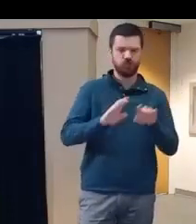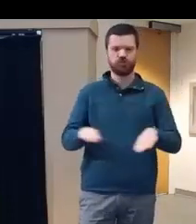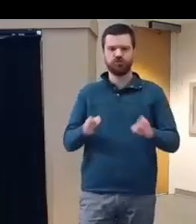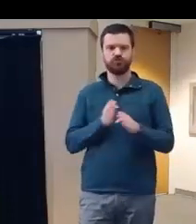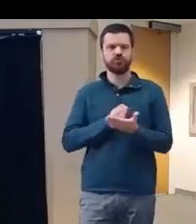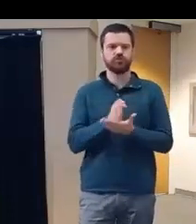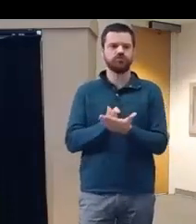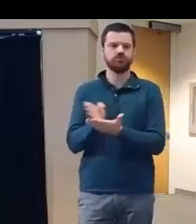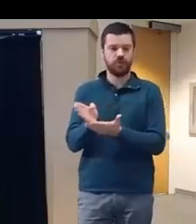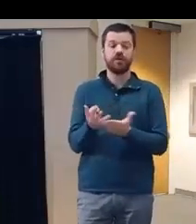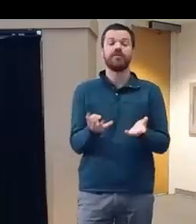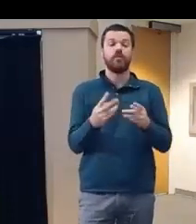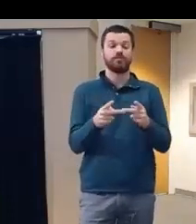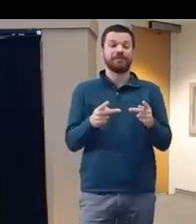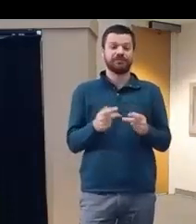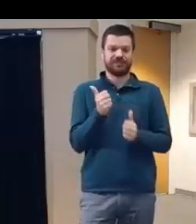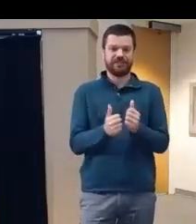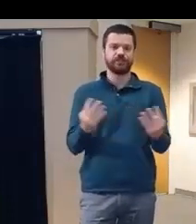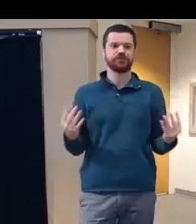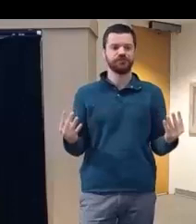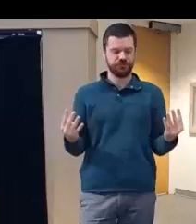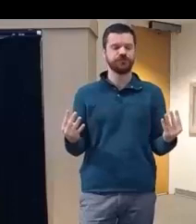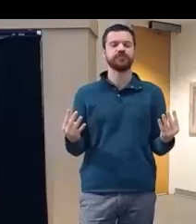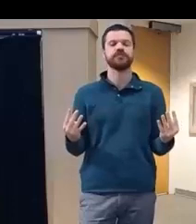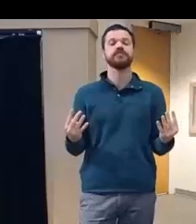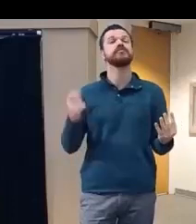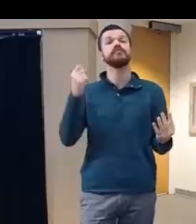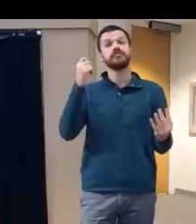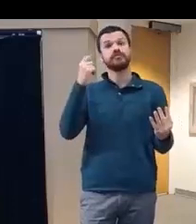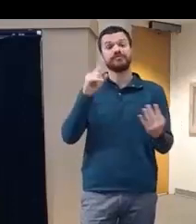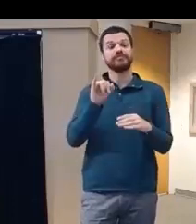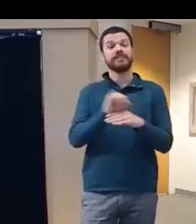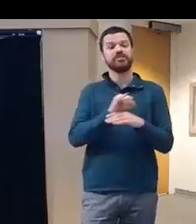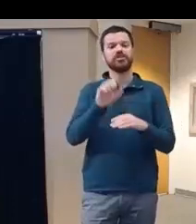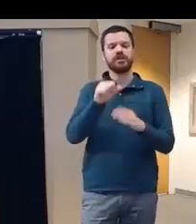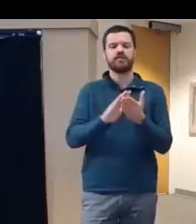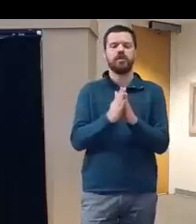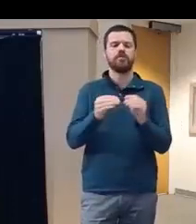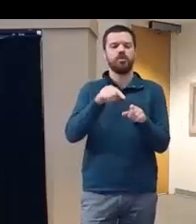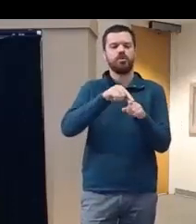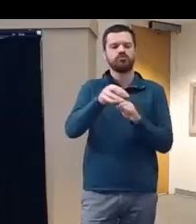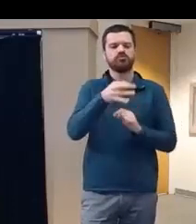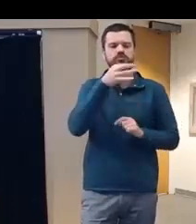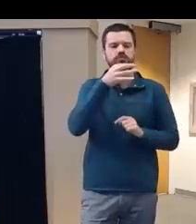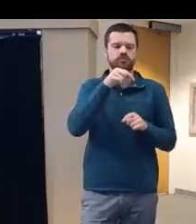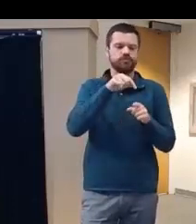in each of those tracks are offered annually with an opportunity for interns to specialize and very